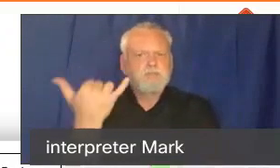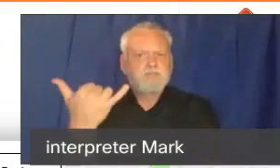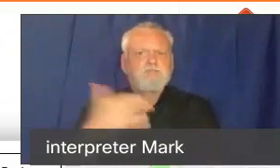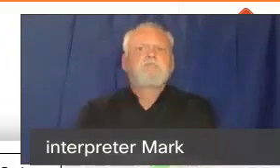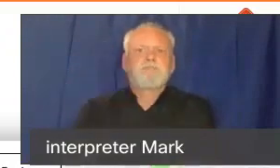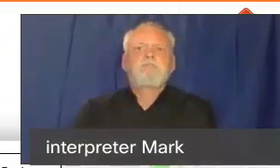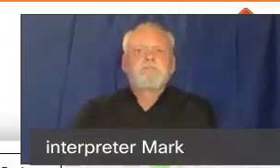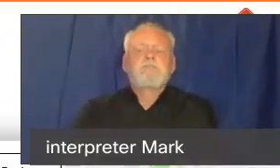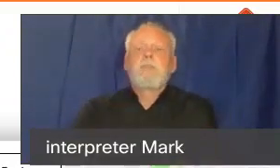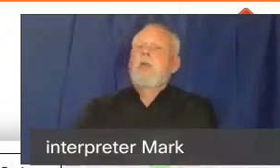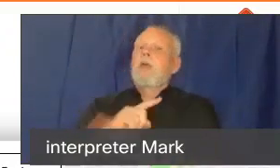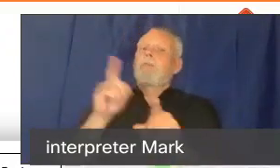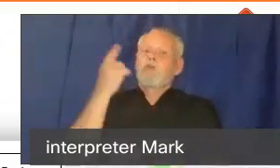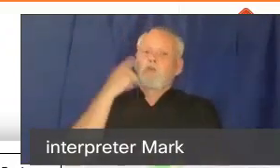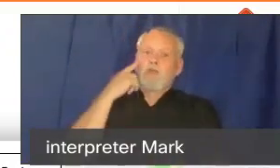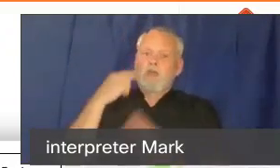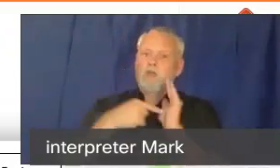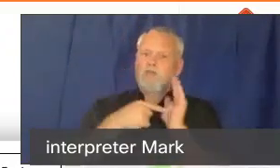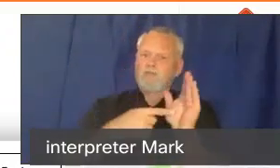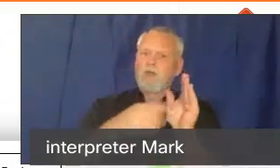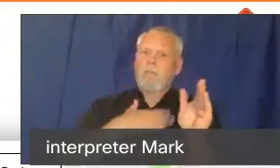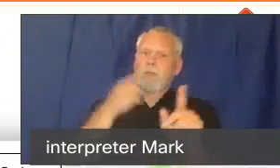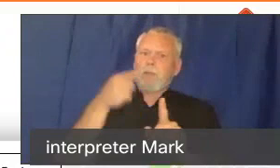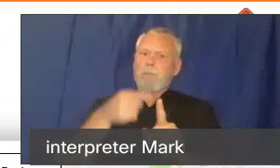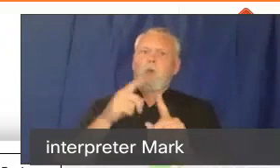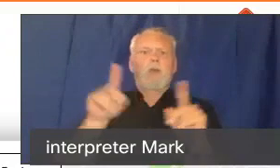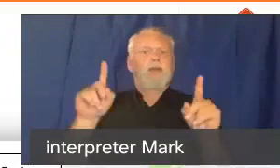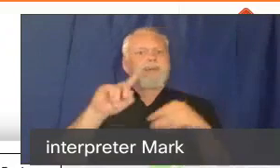But I also think you've illustrated my point a little bit about the complexity.